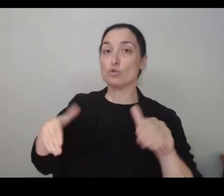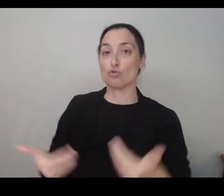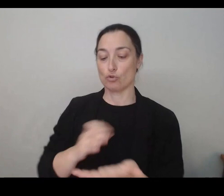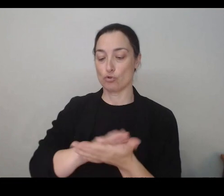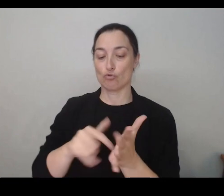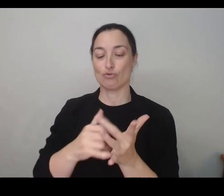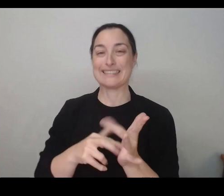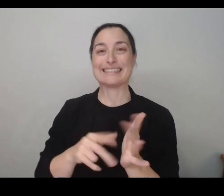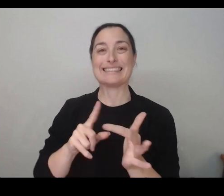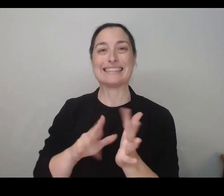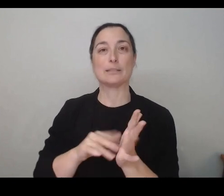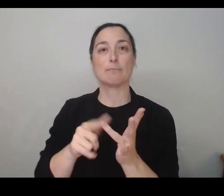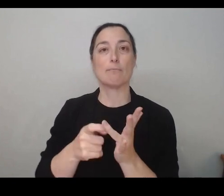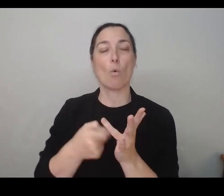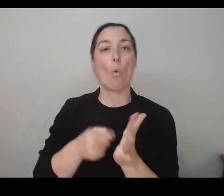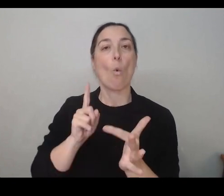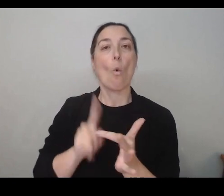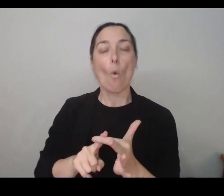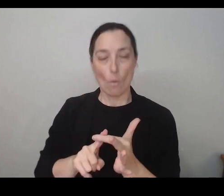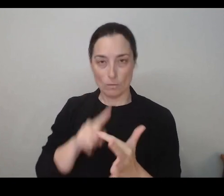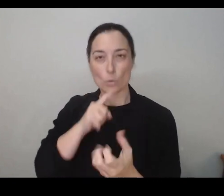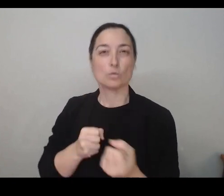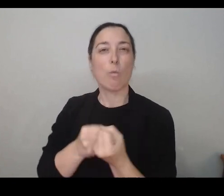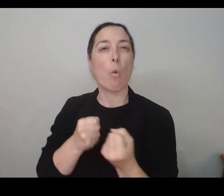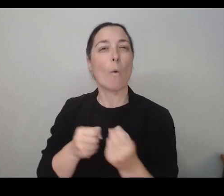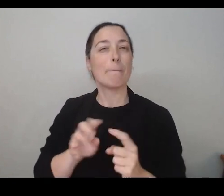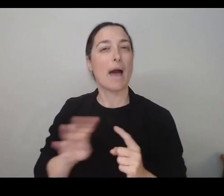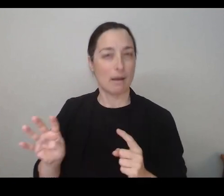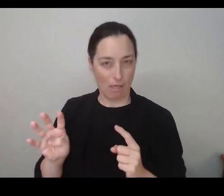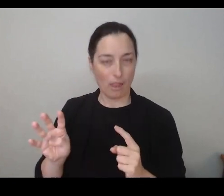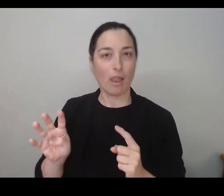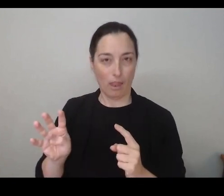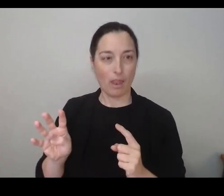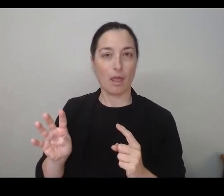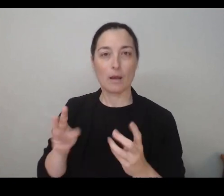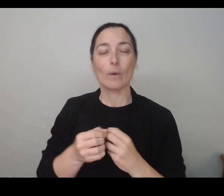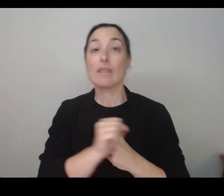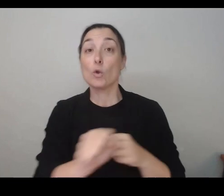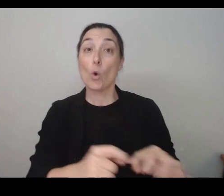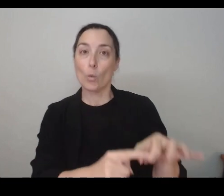who joins us on stage to support our panellists by repeating audience questions in French. Thank you, Christine.